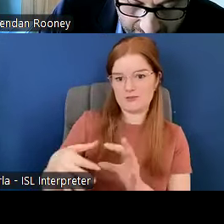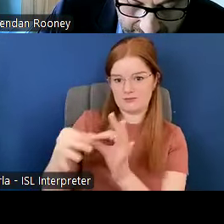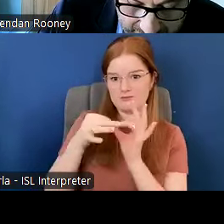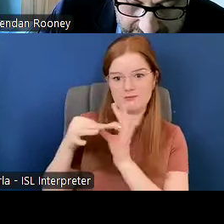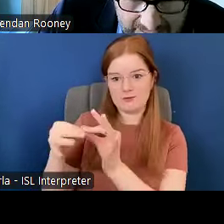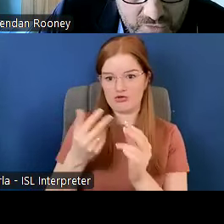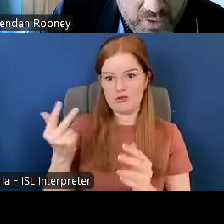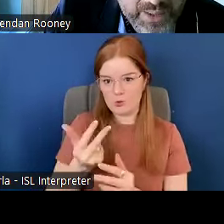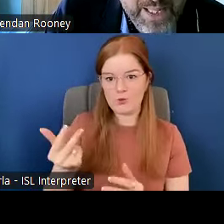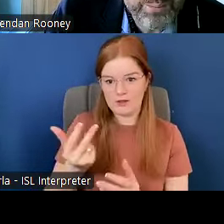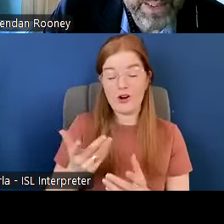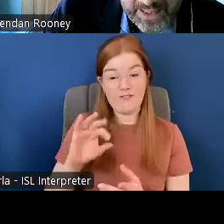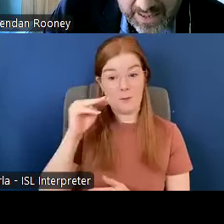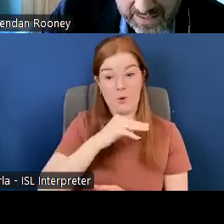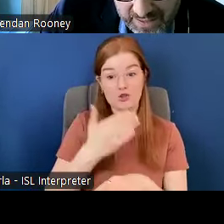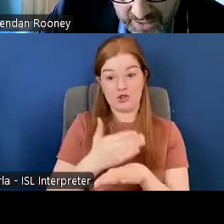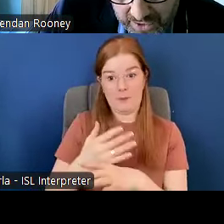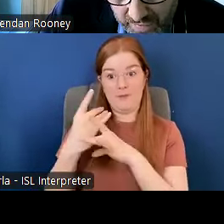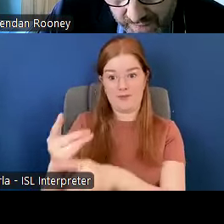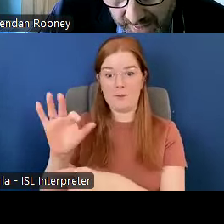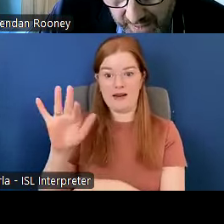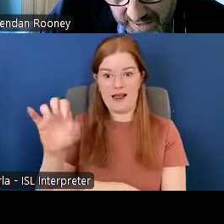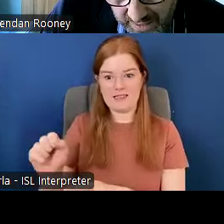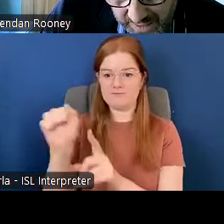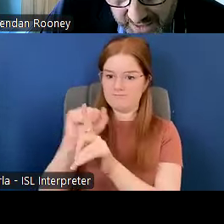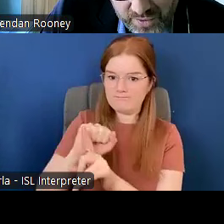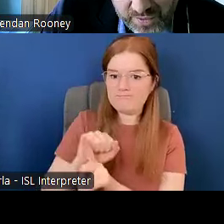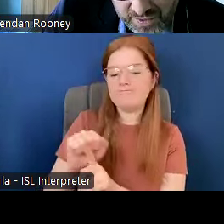and played a key role in helping Gleizes to refine and articulate his thoughts on